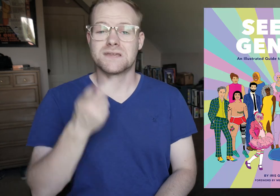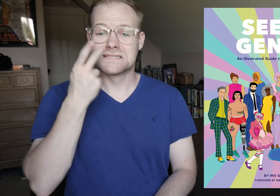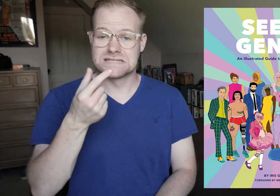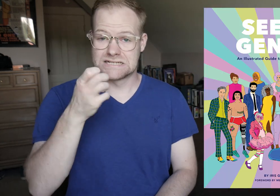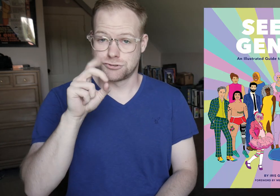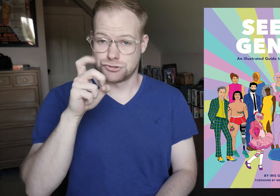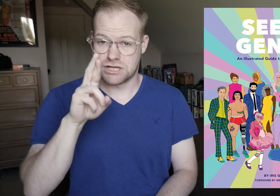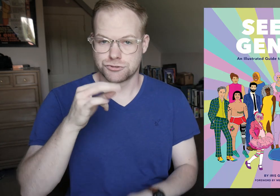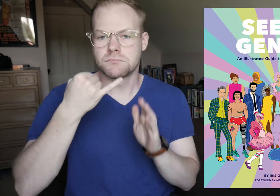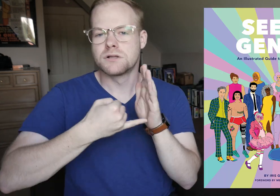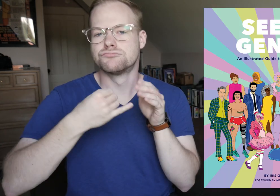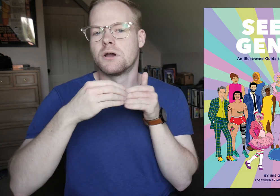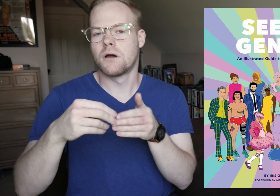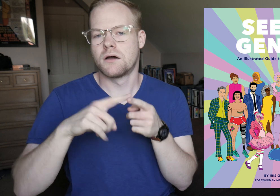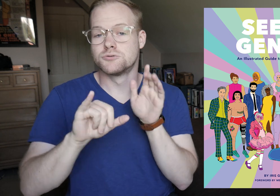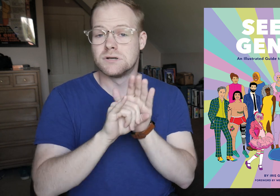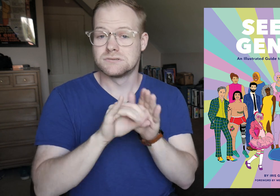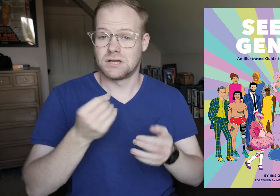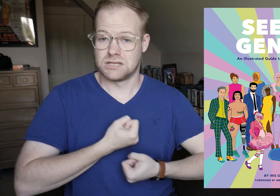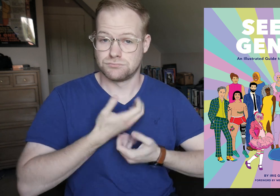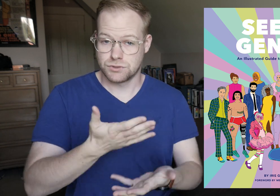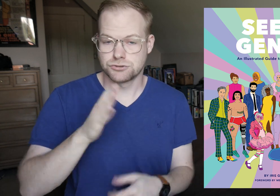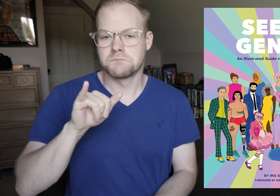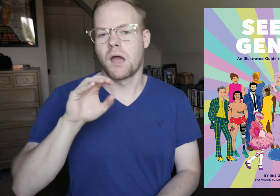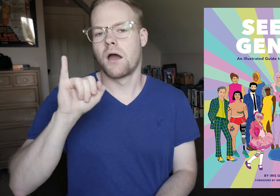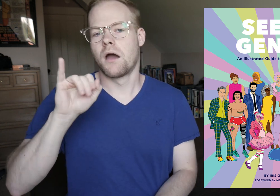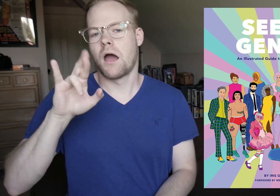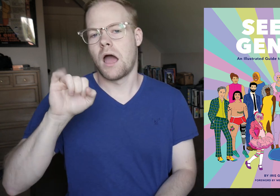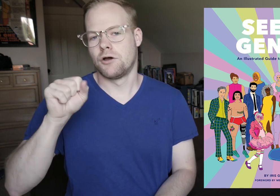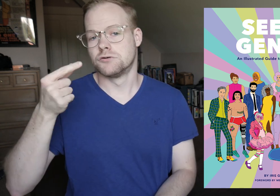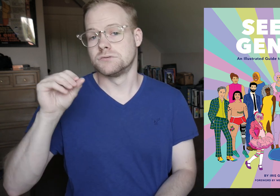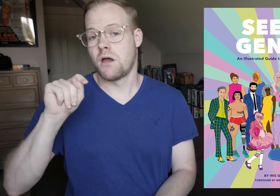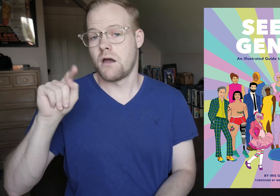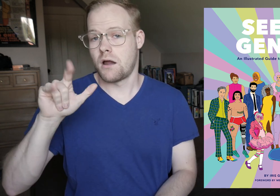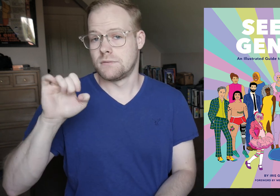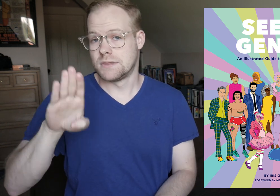Seeing Gender: An Illustrated Guide to Identity and Expression by Iris Gottlieb.